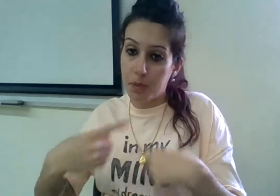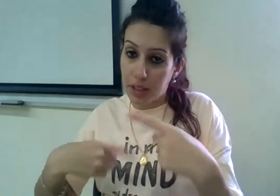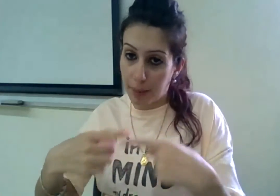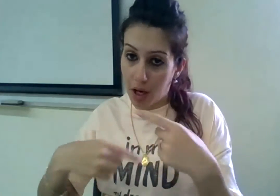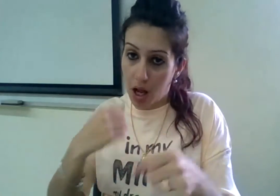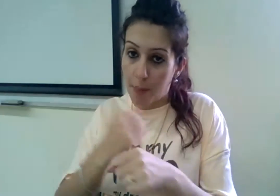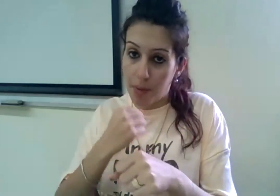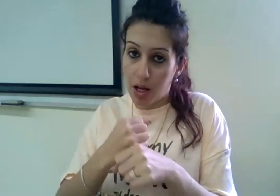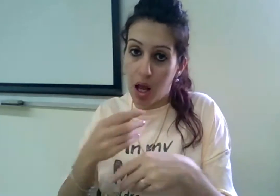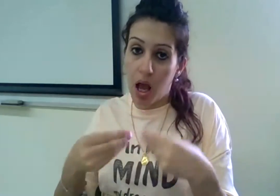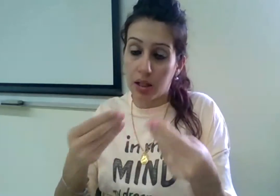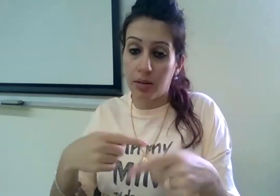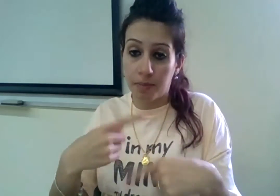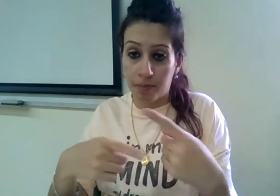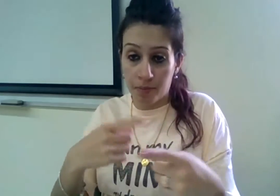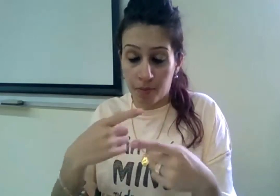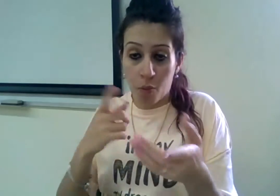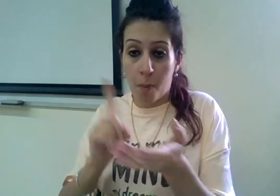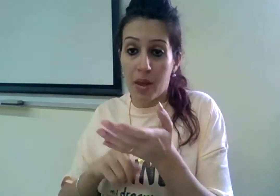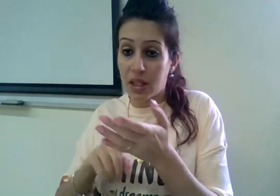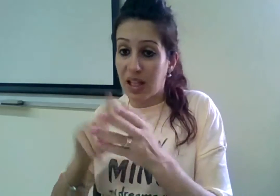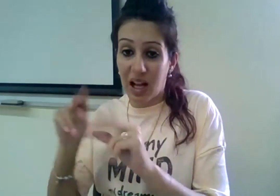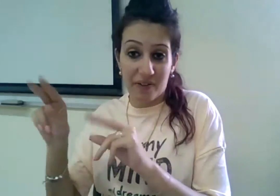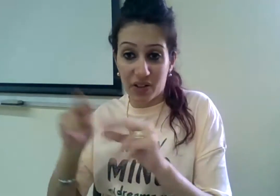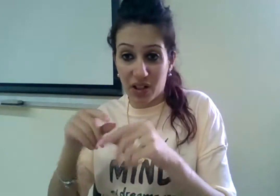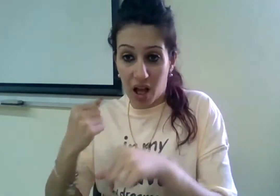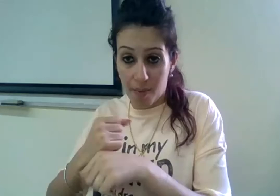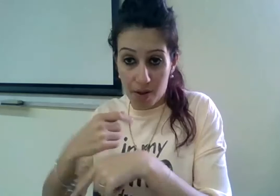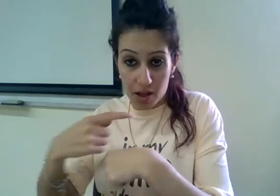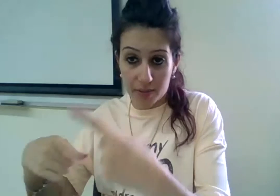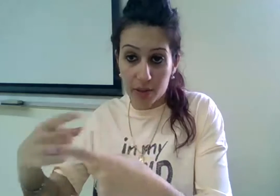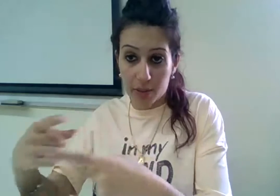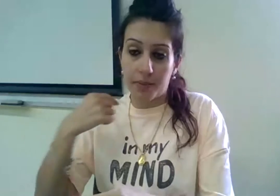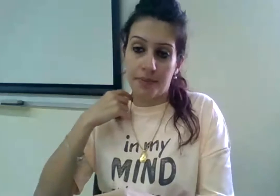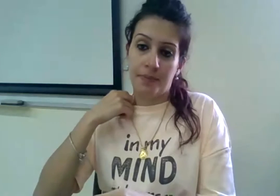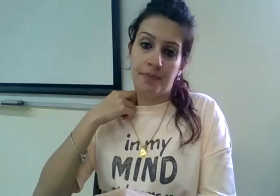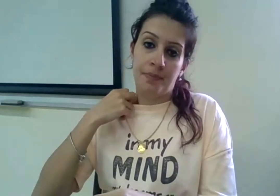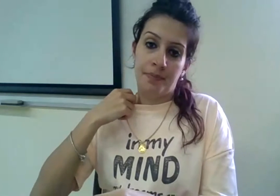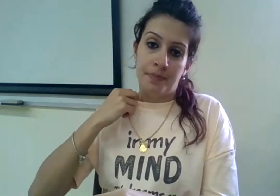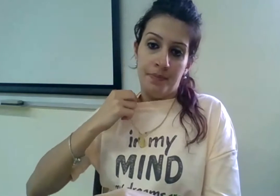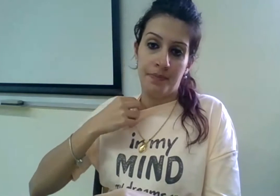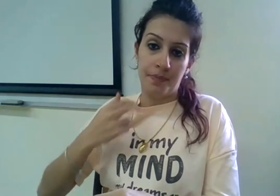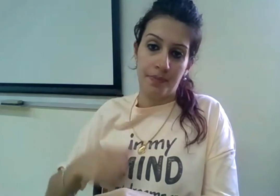collaborate with others to achieve a certain task together. Or you can